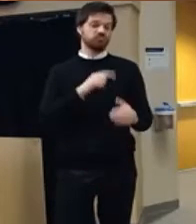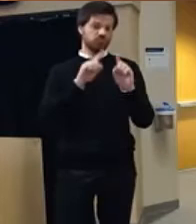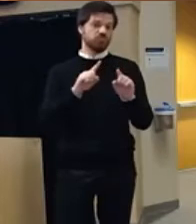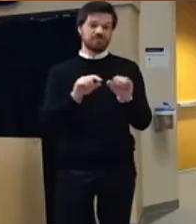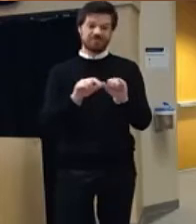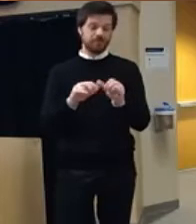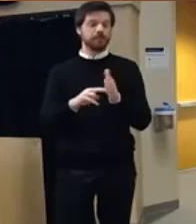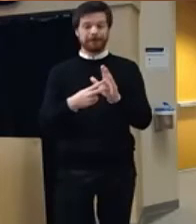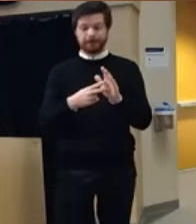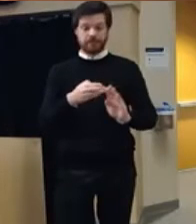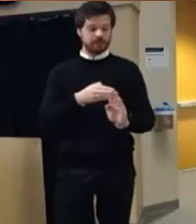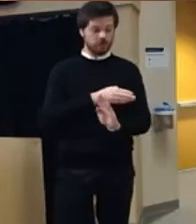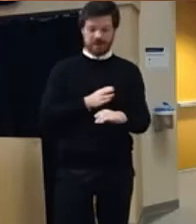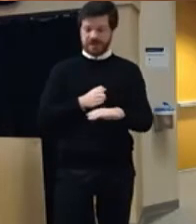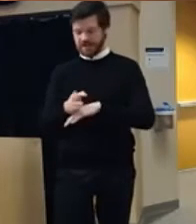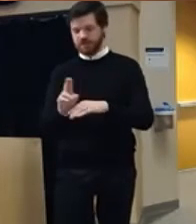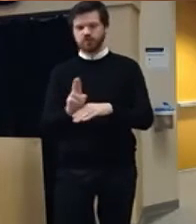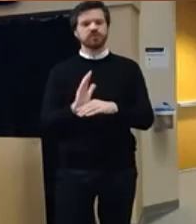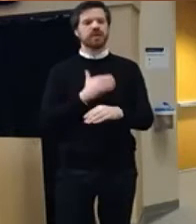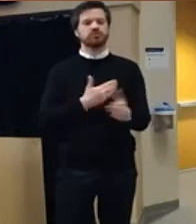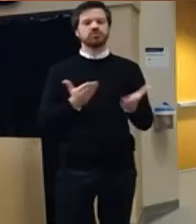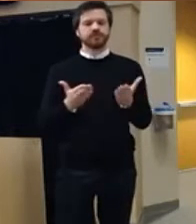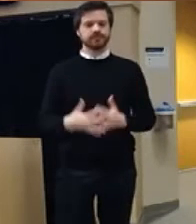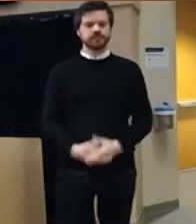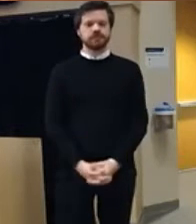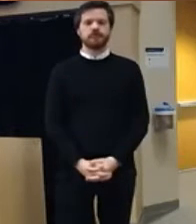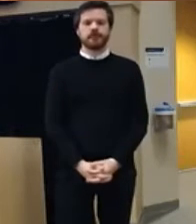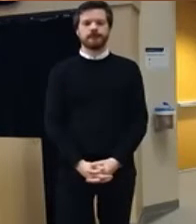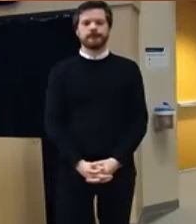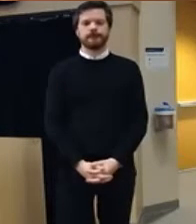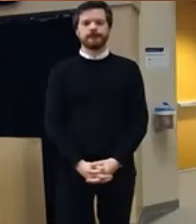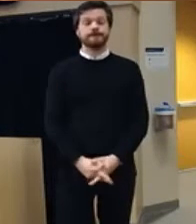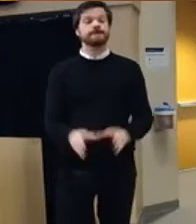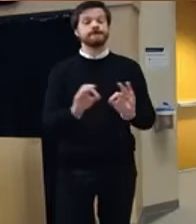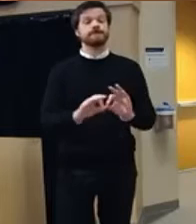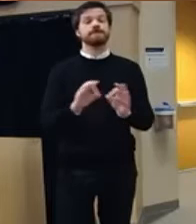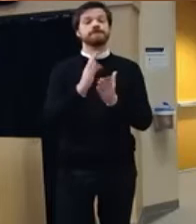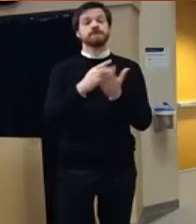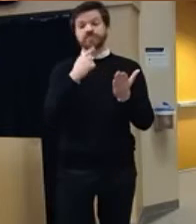change before and after the use of our Counseling Service an important question for any service any